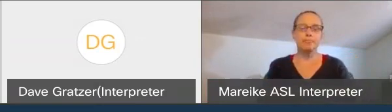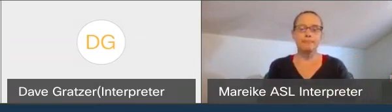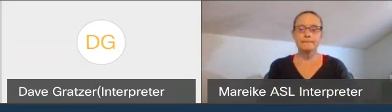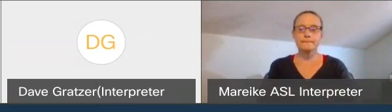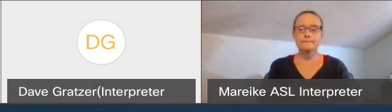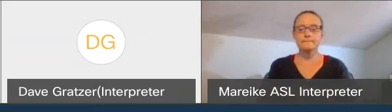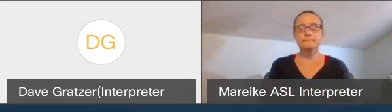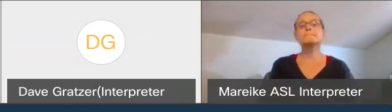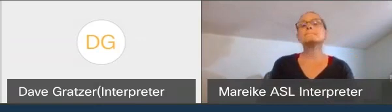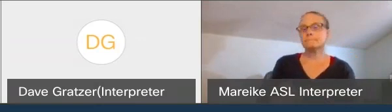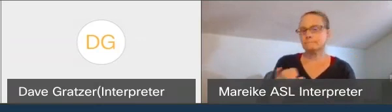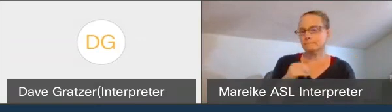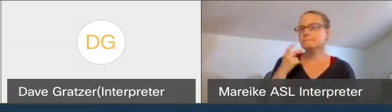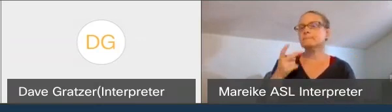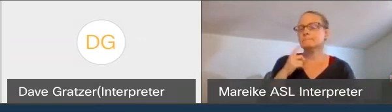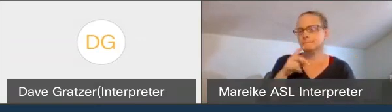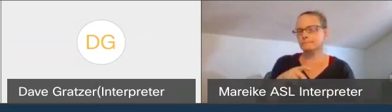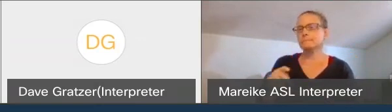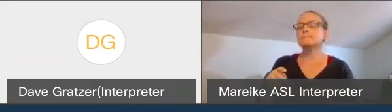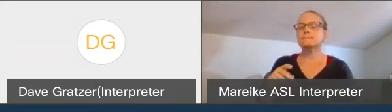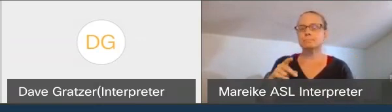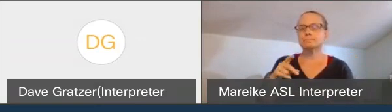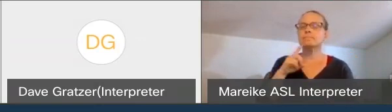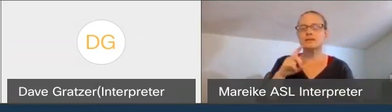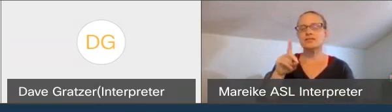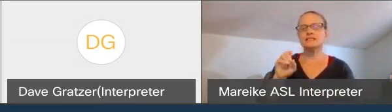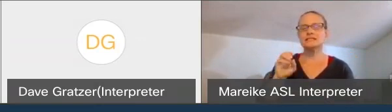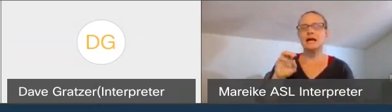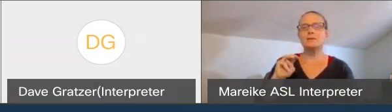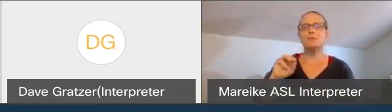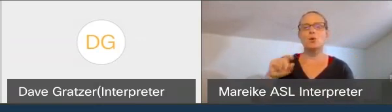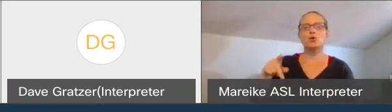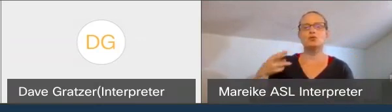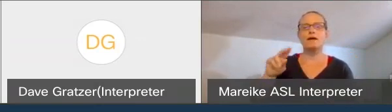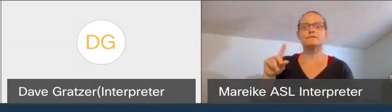Dunford: So as we saw in our slide, uh, demographics in Billings, 75% of--